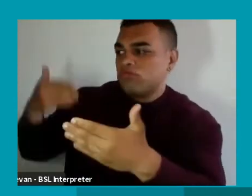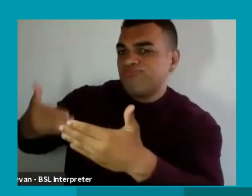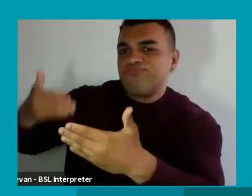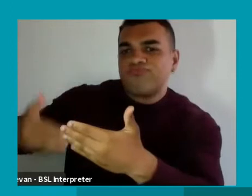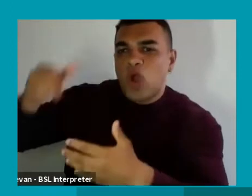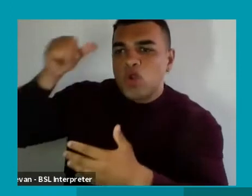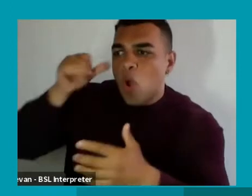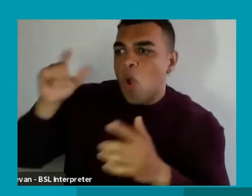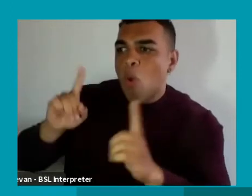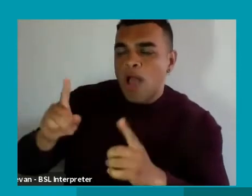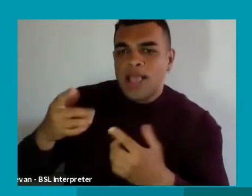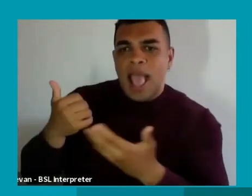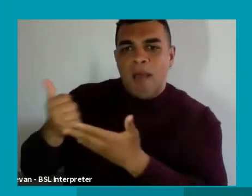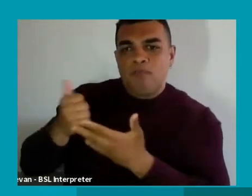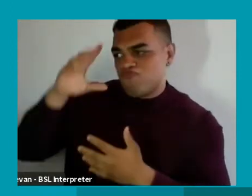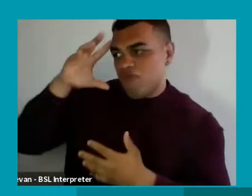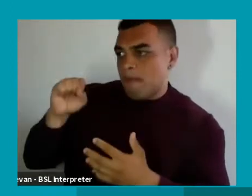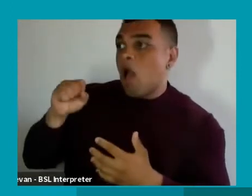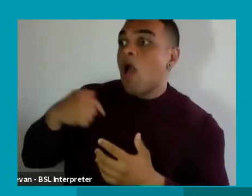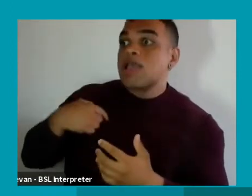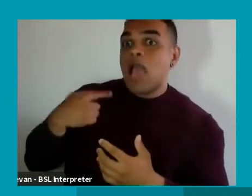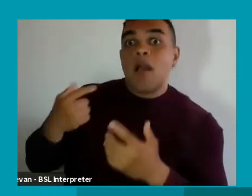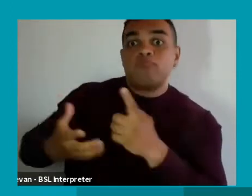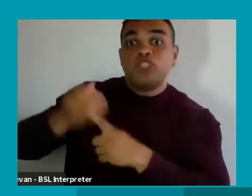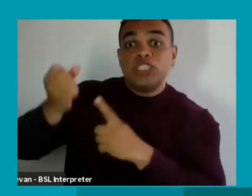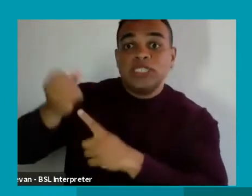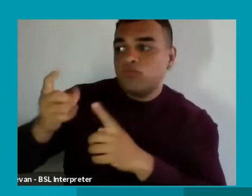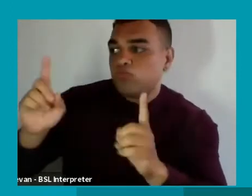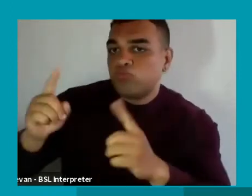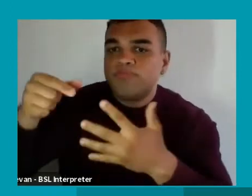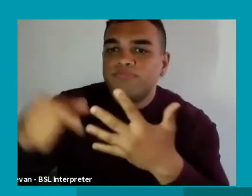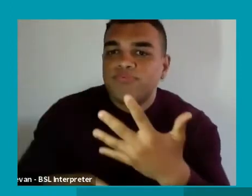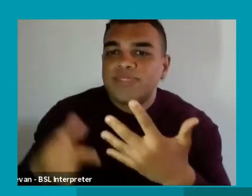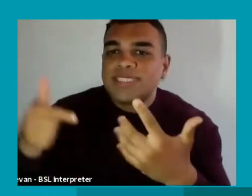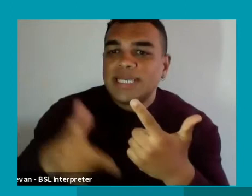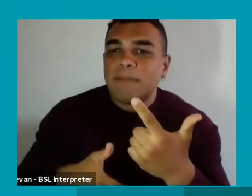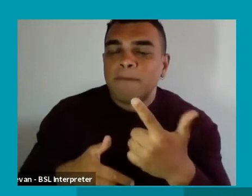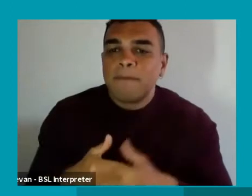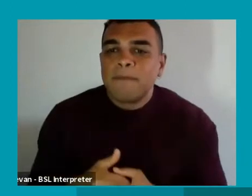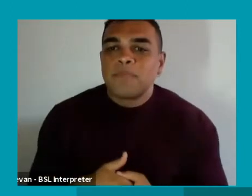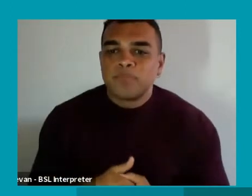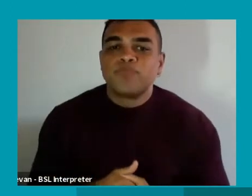ones you want to use and actually also which ones you don't want to use. You can also ask for feedback so